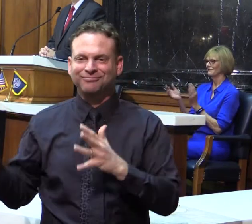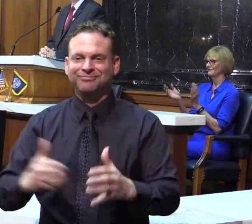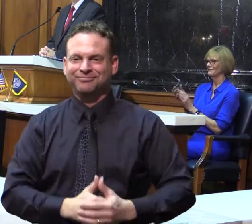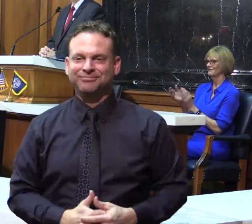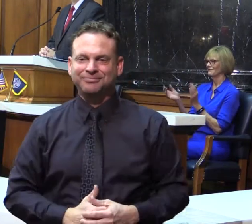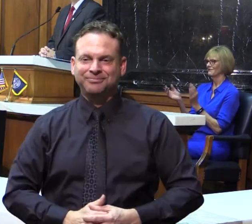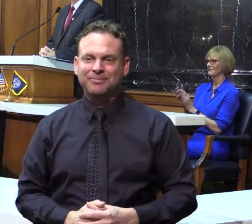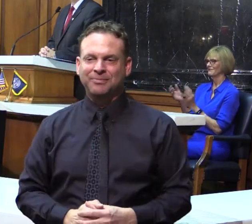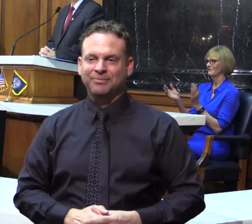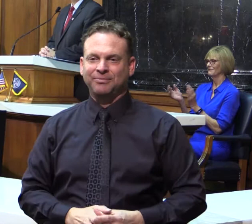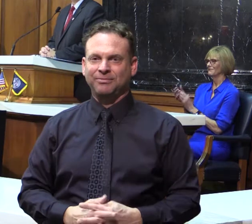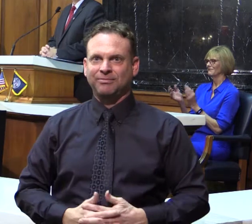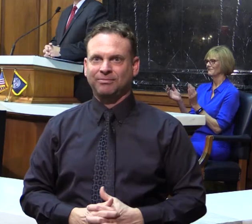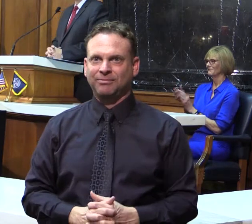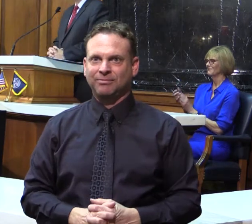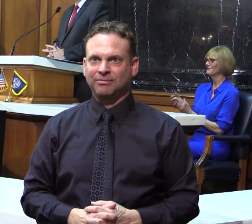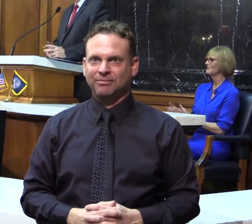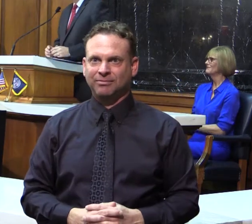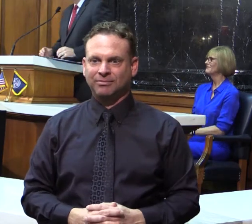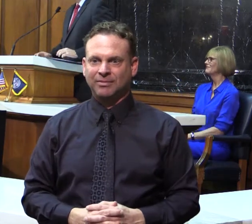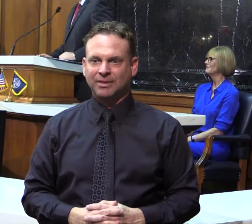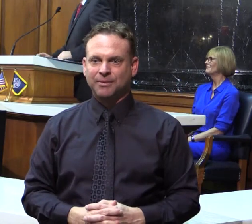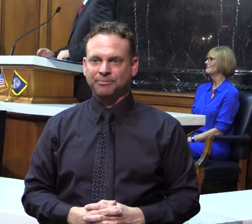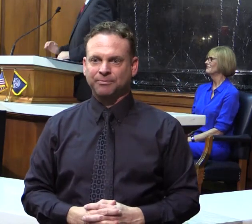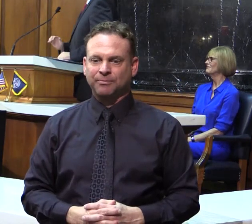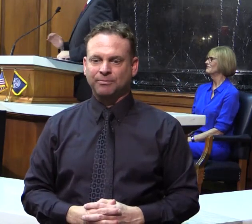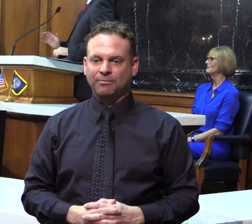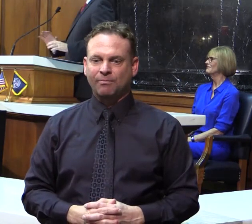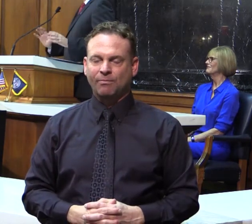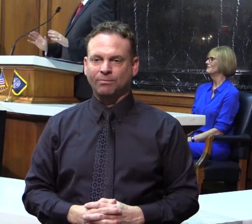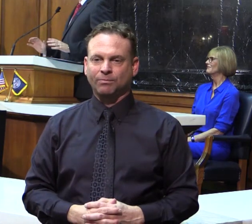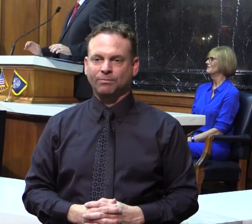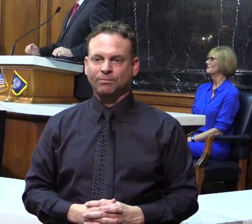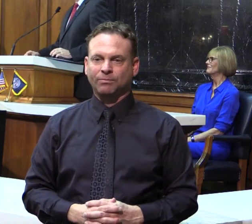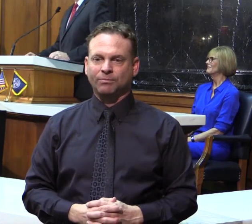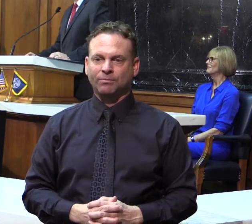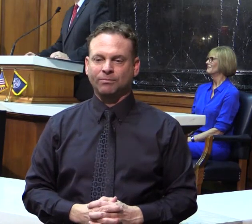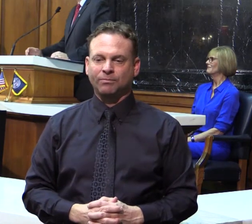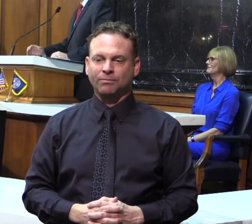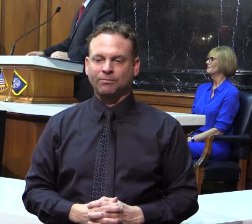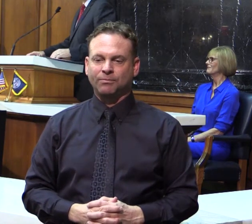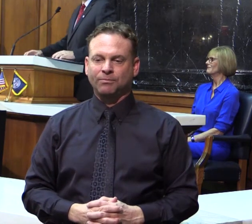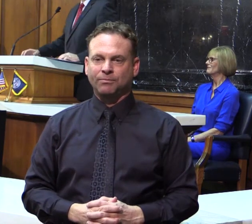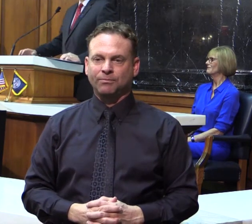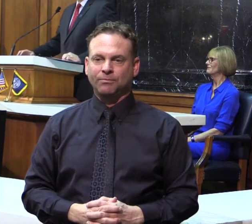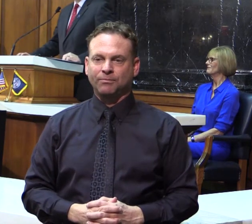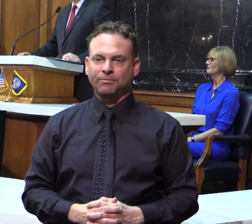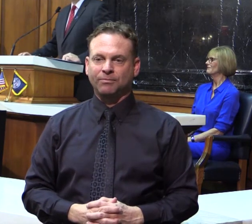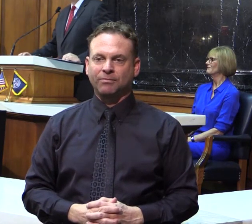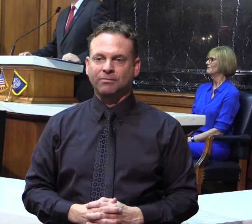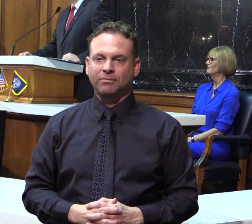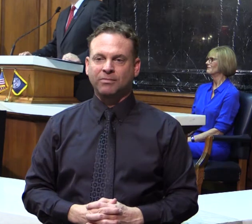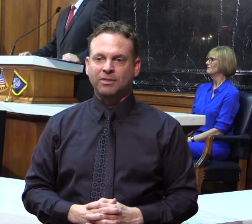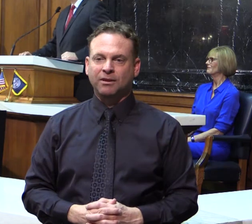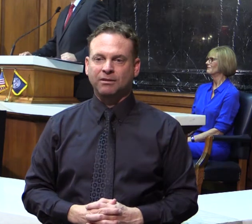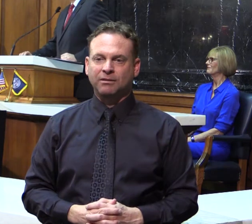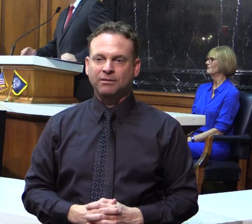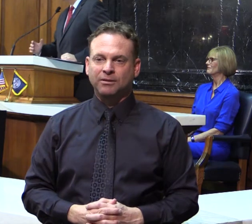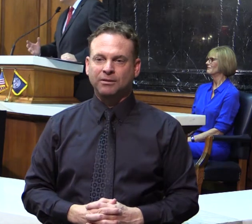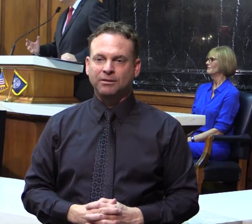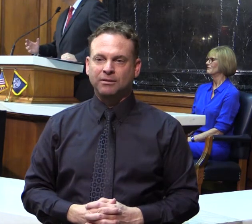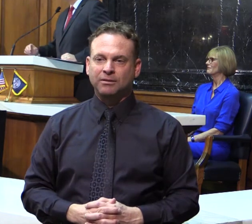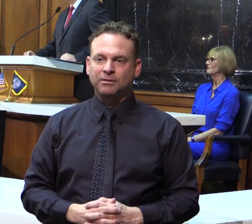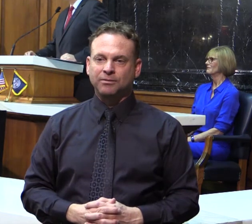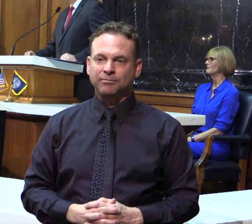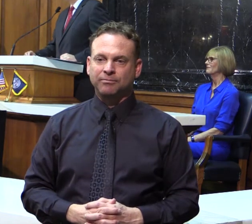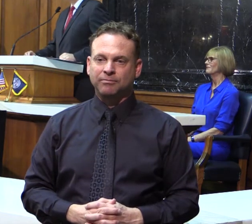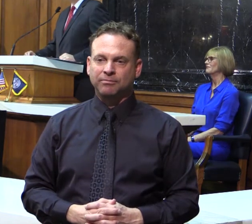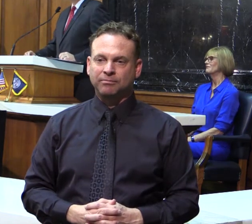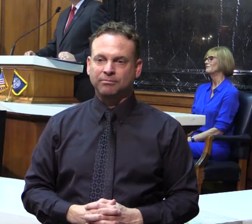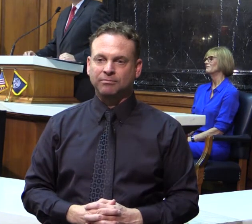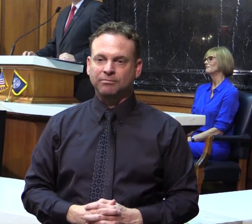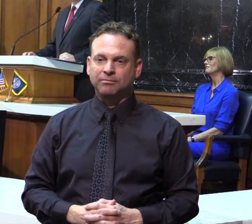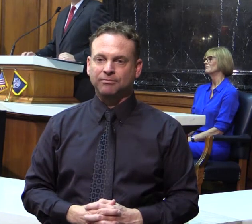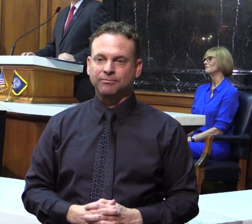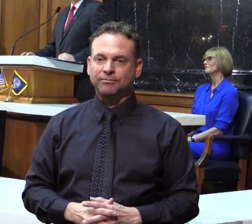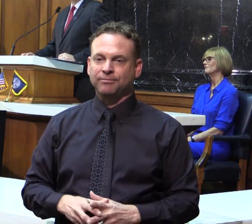It’s impossible to think about CIVICS and PEOPLE without honoring and remembering those